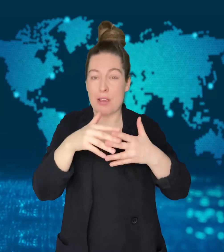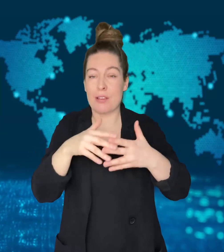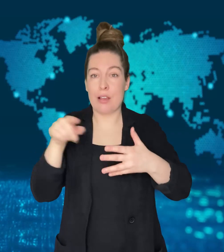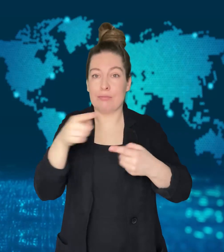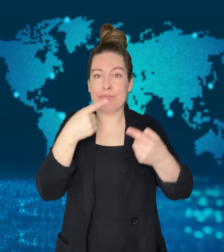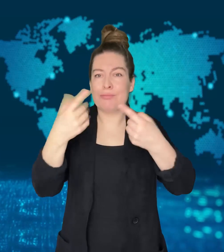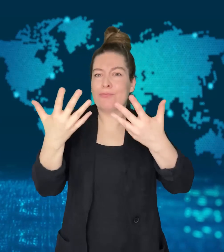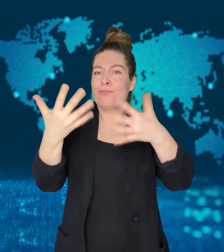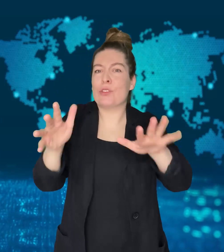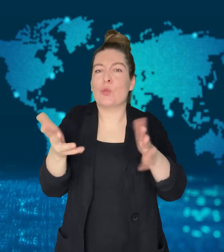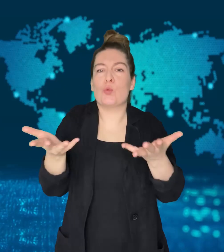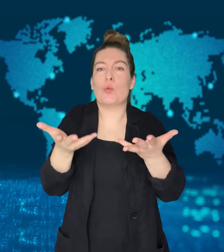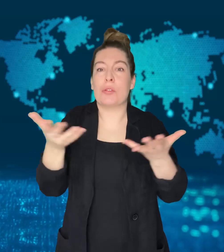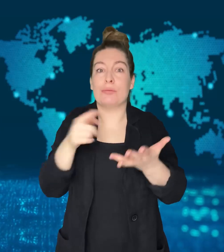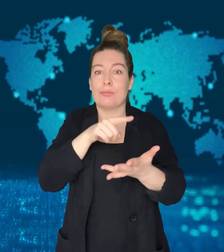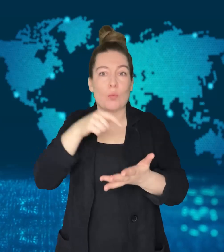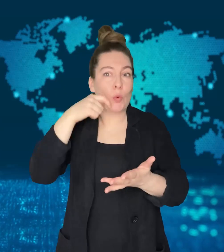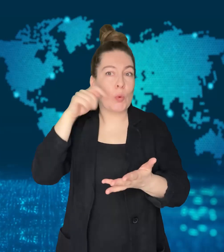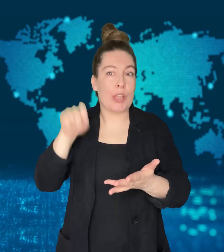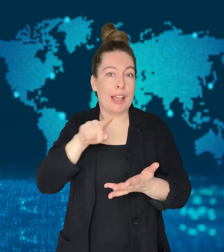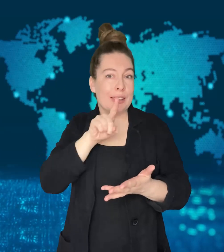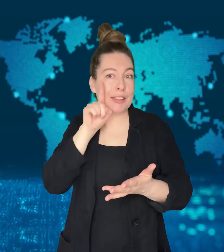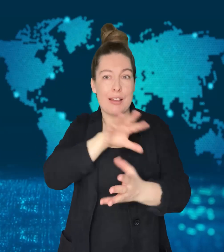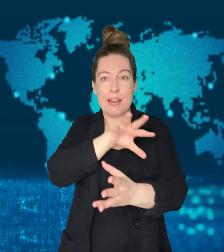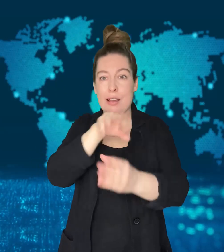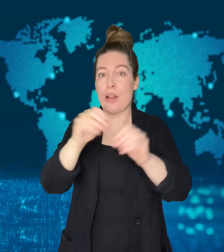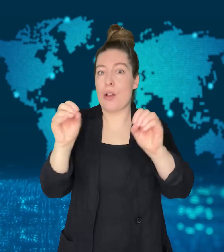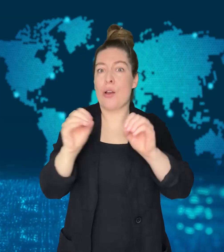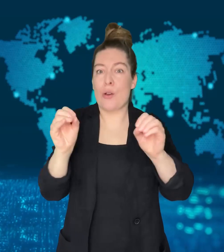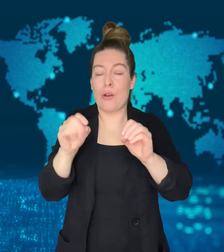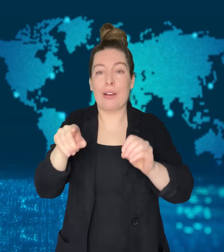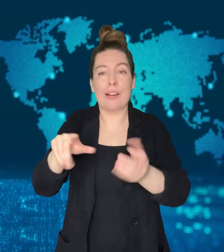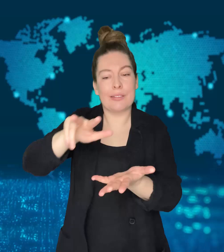Ukraine was not included at the negotiating table.